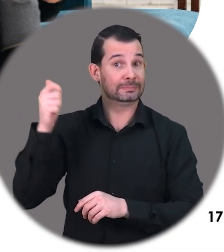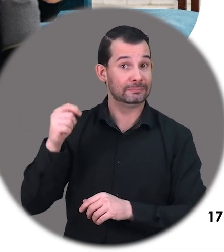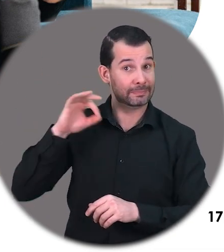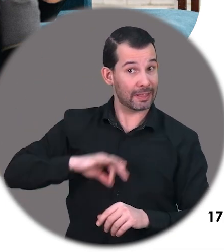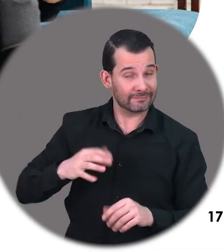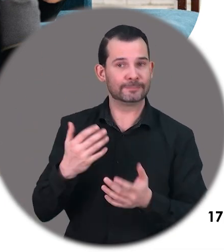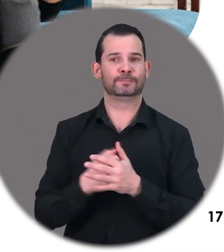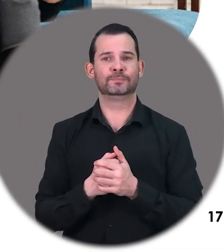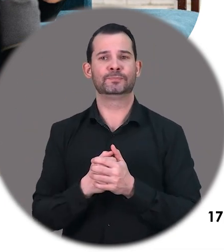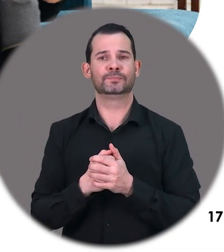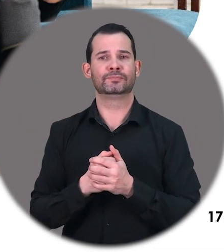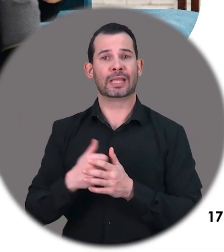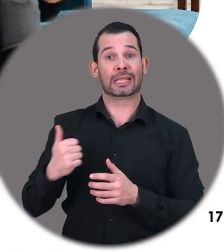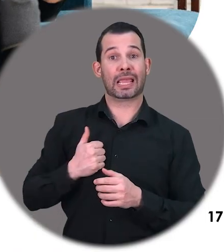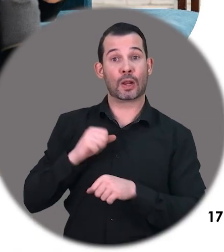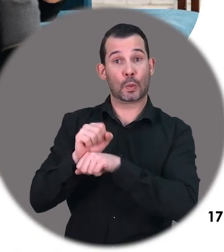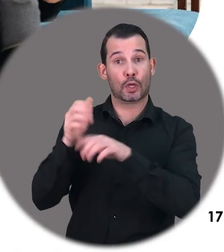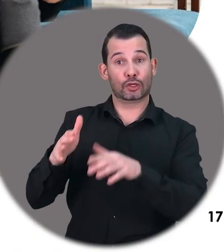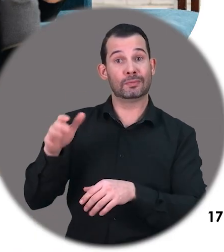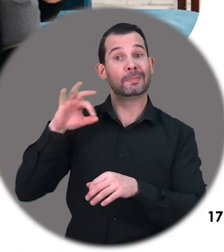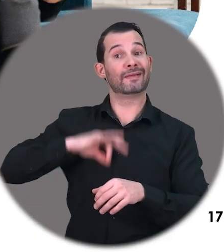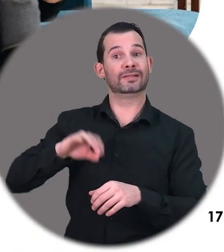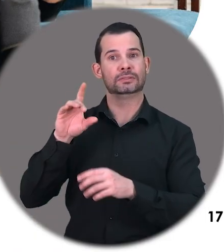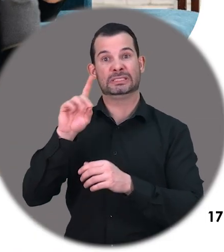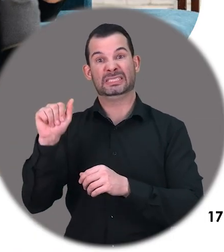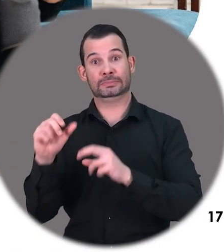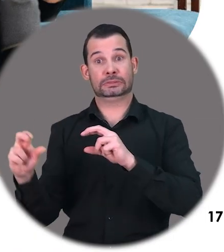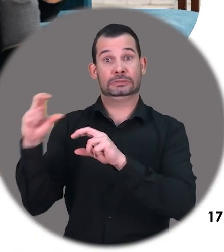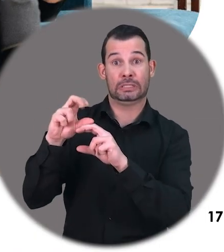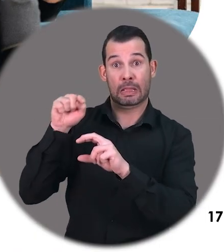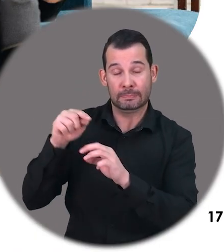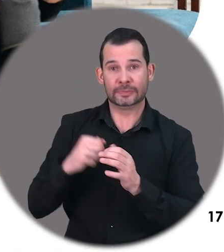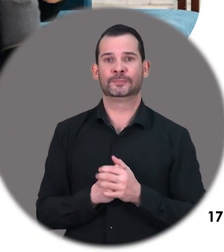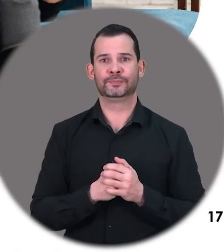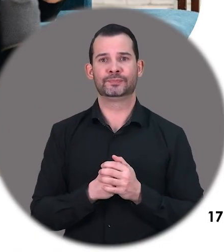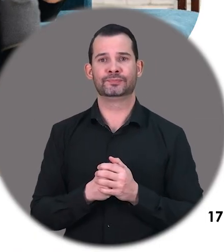disability benefit, the Canada workers benefit disability supplement,